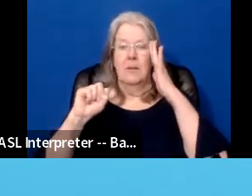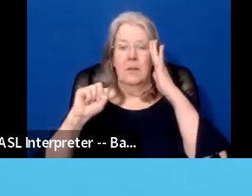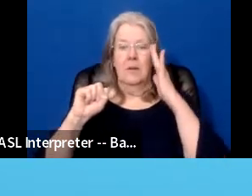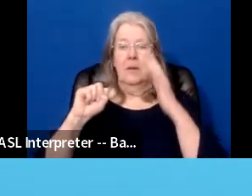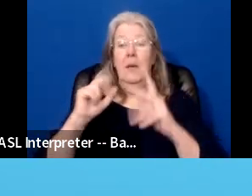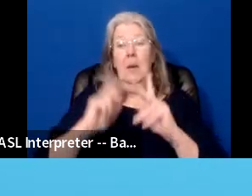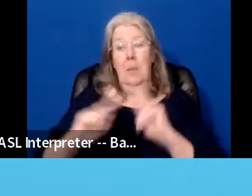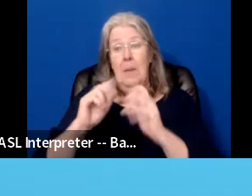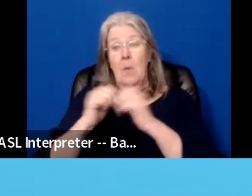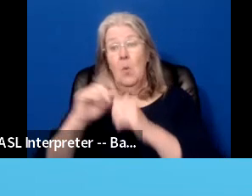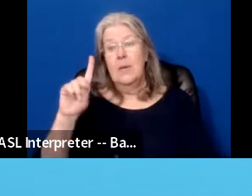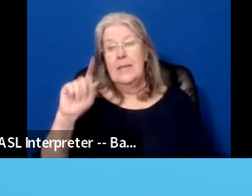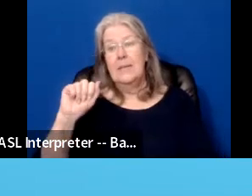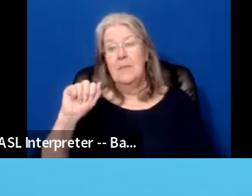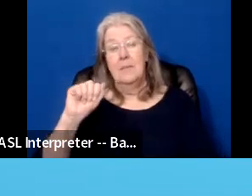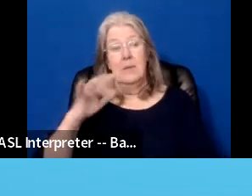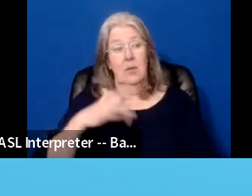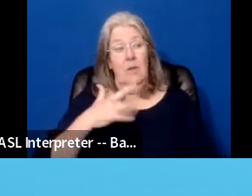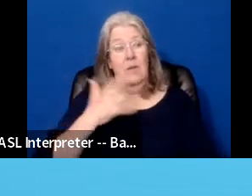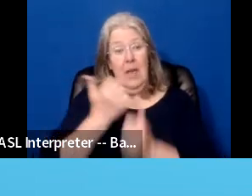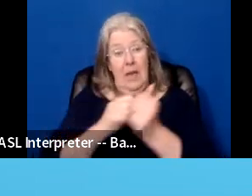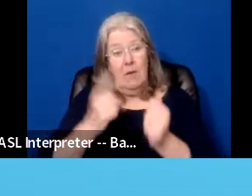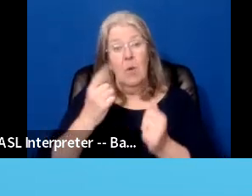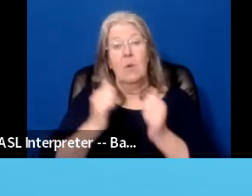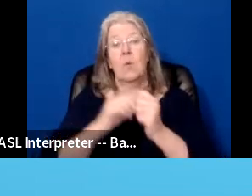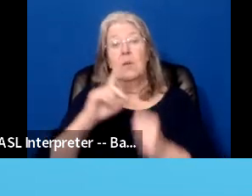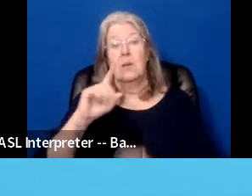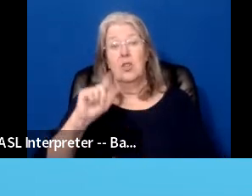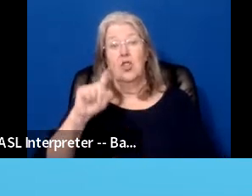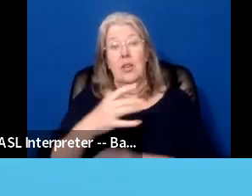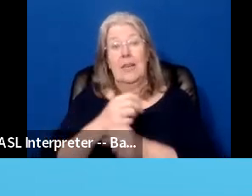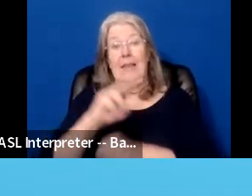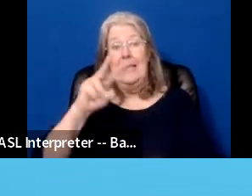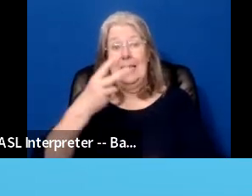disabilities, do you think everyone with a disability should get that second booster when it becomes available?